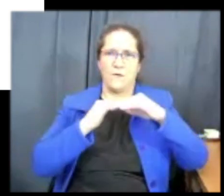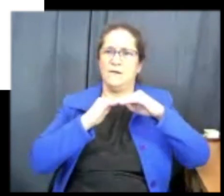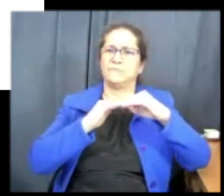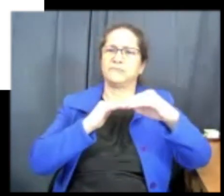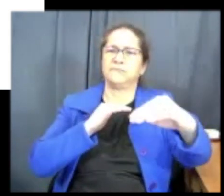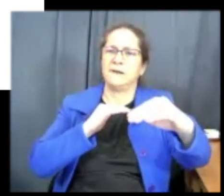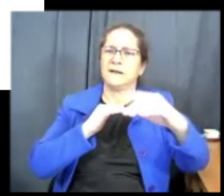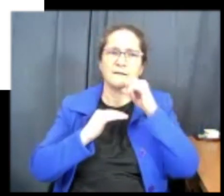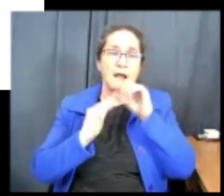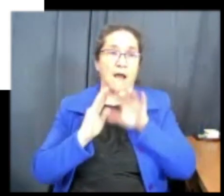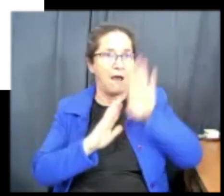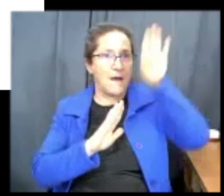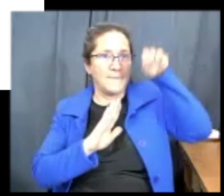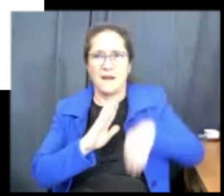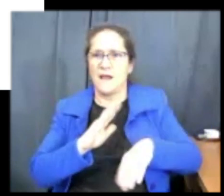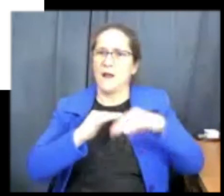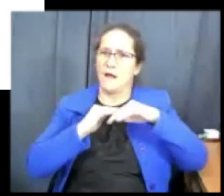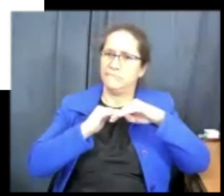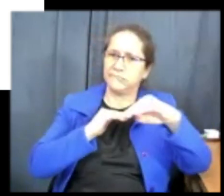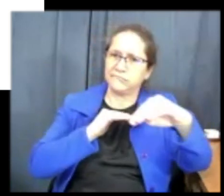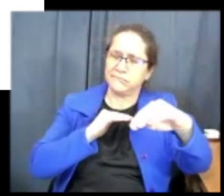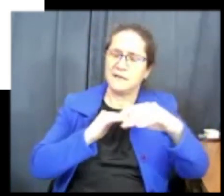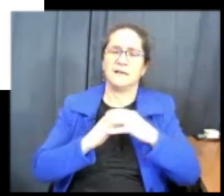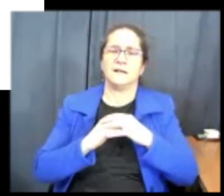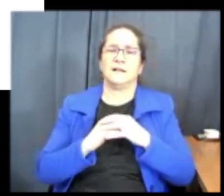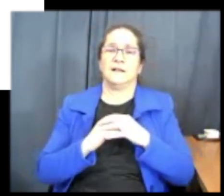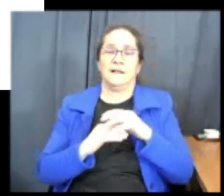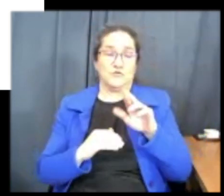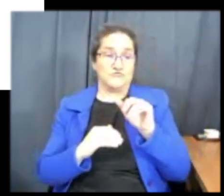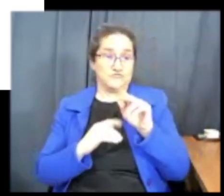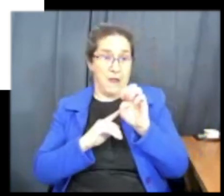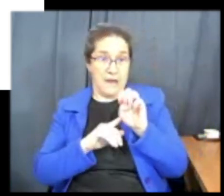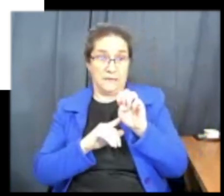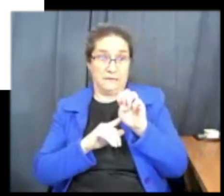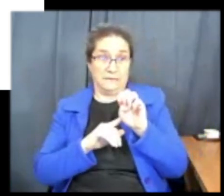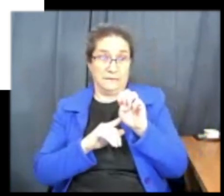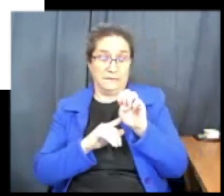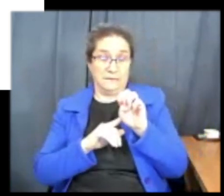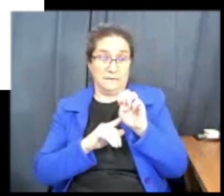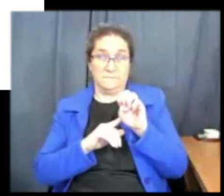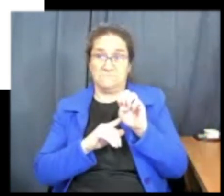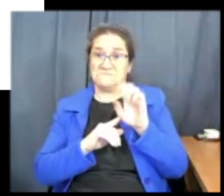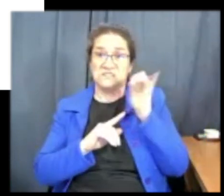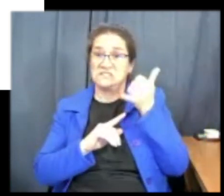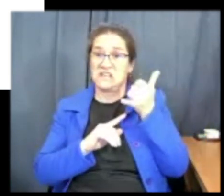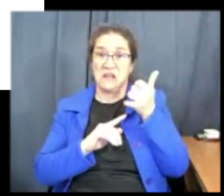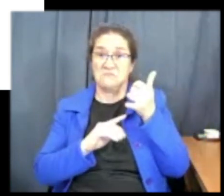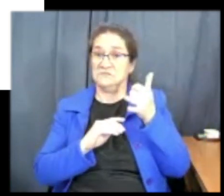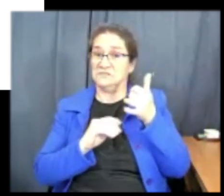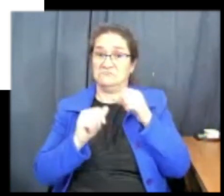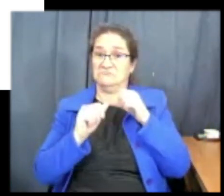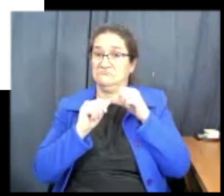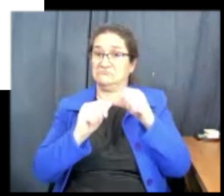where we have this rate and it doesn't seem to be going anywhere it keeps seems to be stagnating there